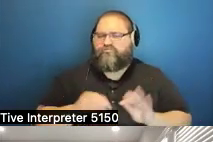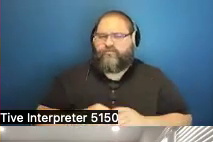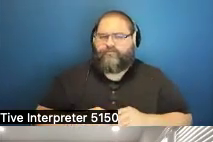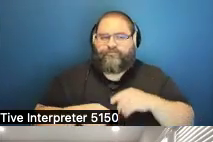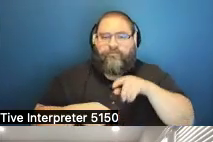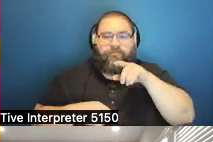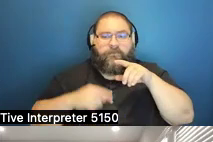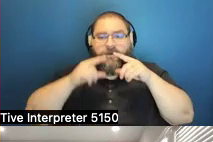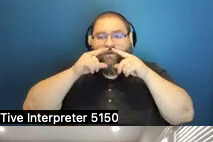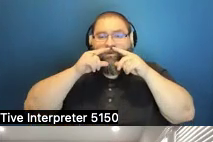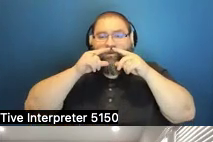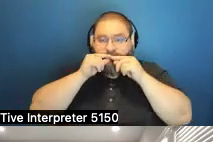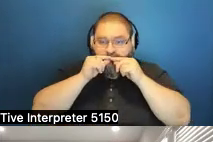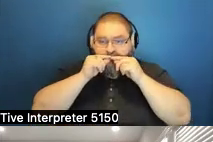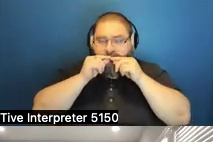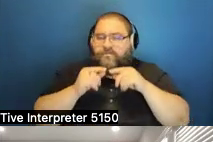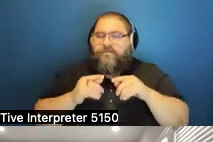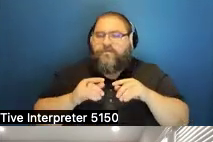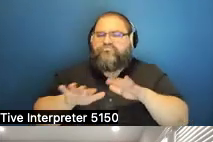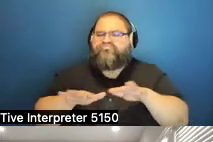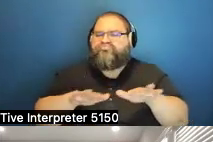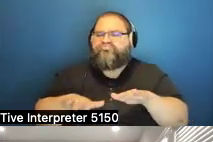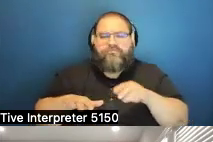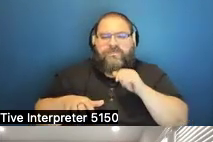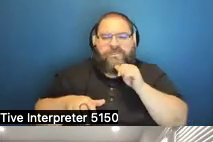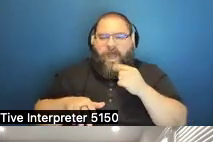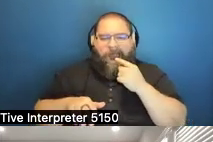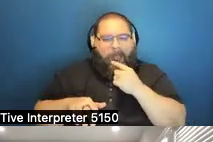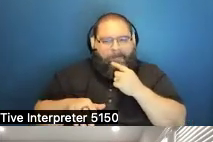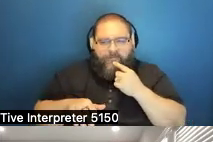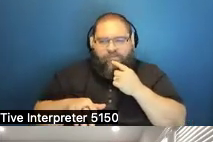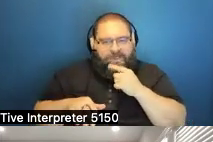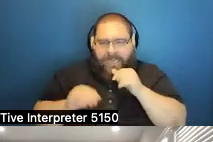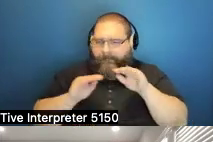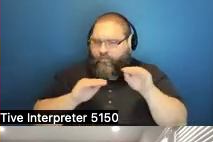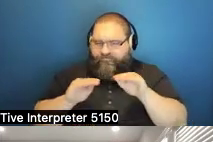at rest with minimal activity. 19:47:52 The mane will move slightly